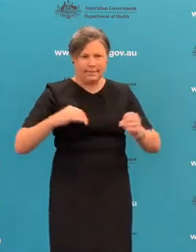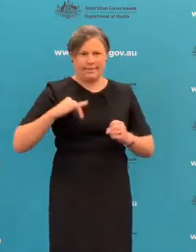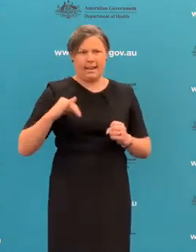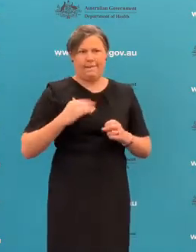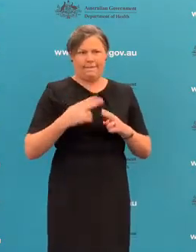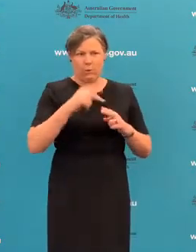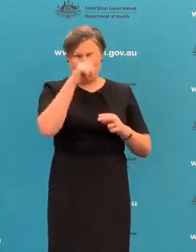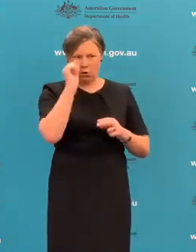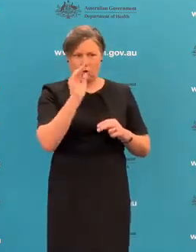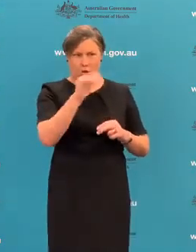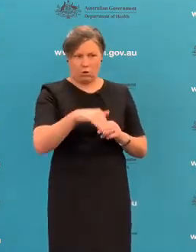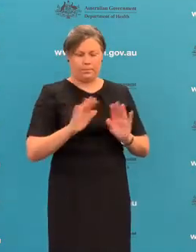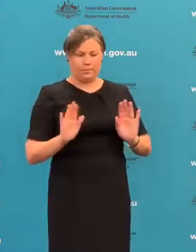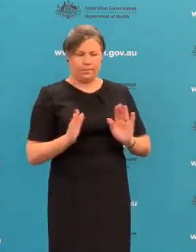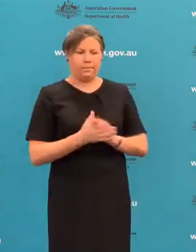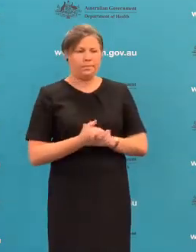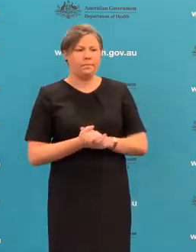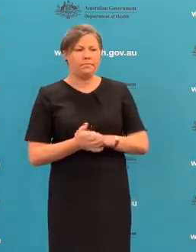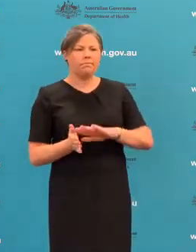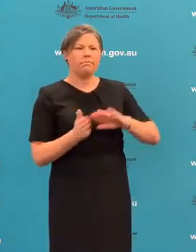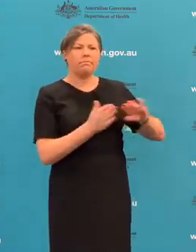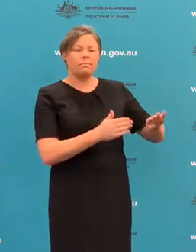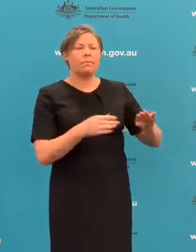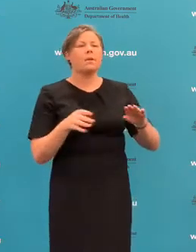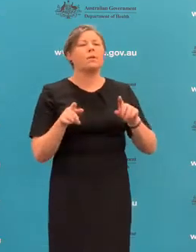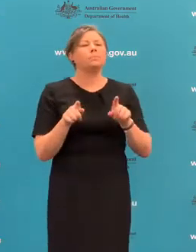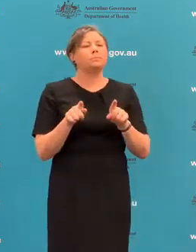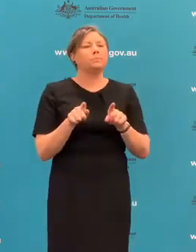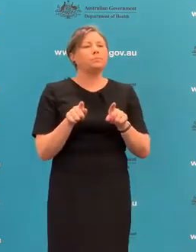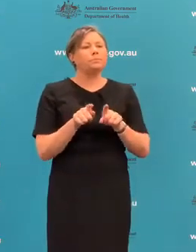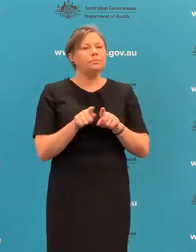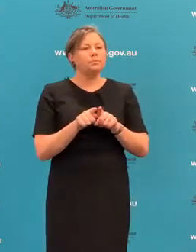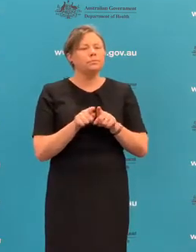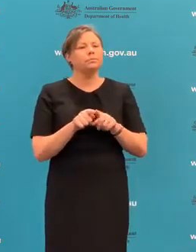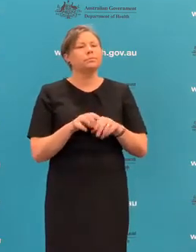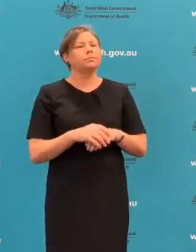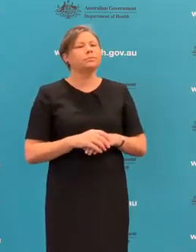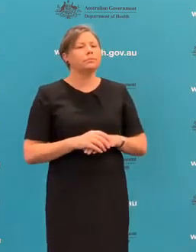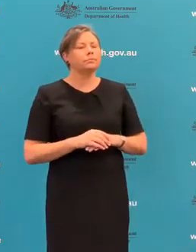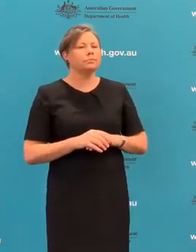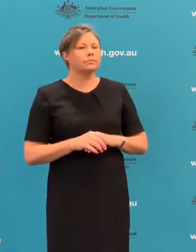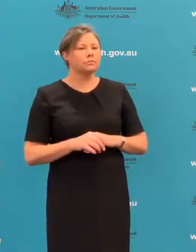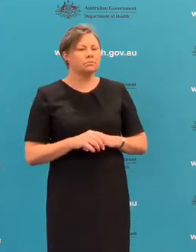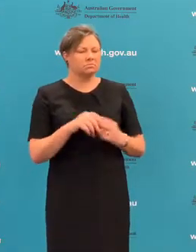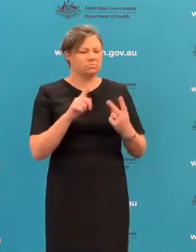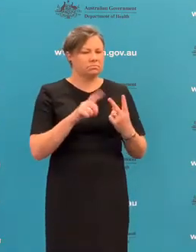holding a hearing on site in the remote part of the Pilbara early next month with Indigenous traditional owners. There's going to be